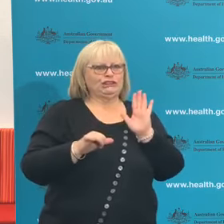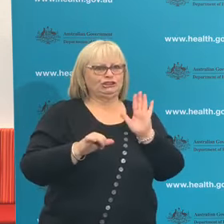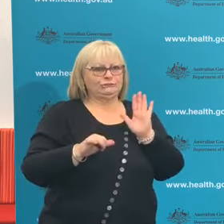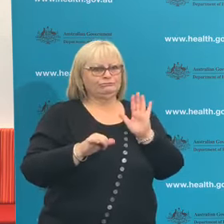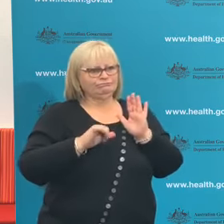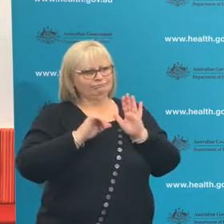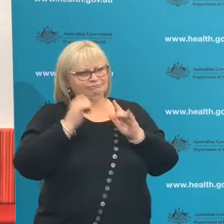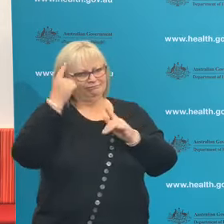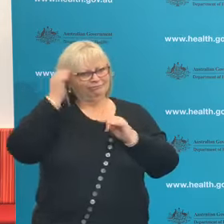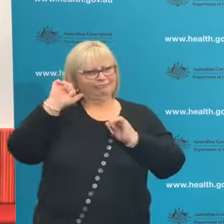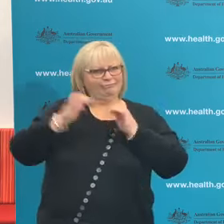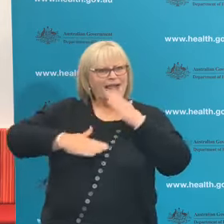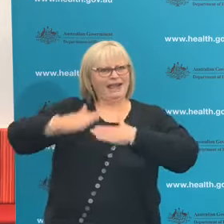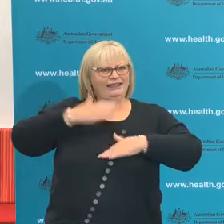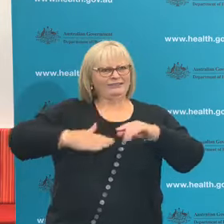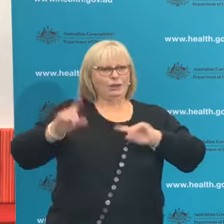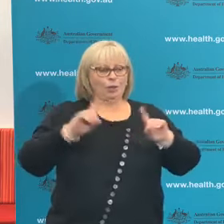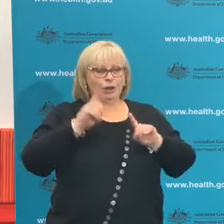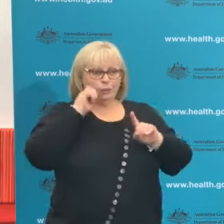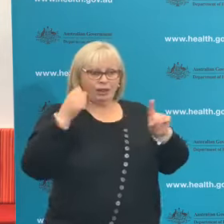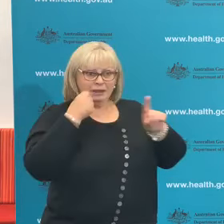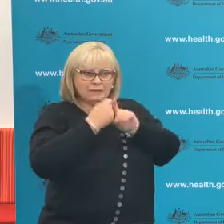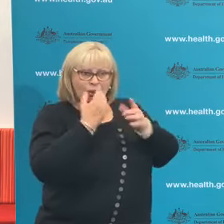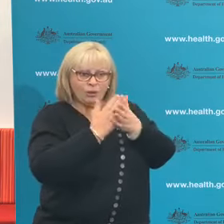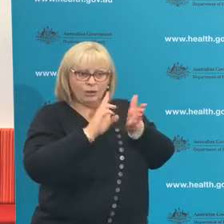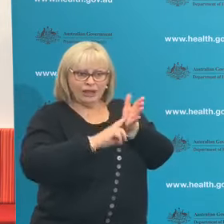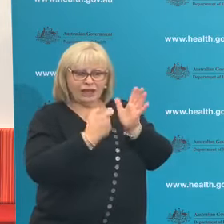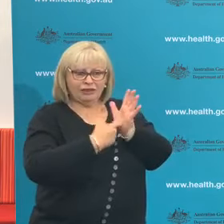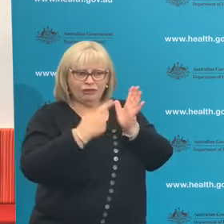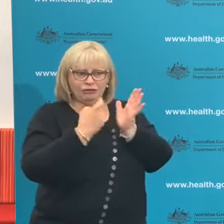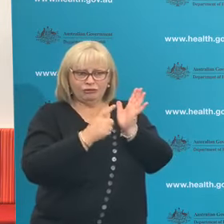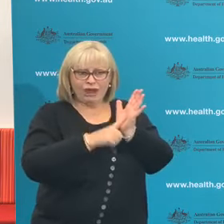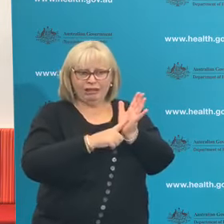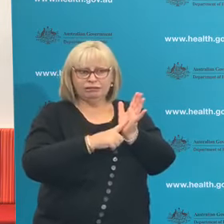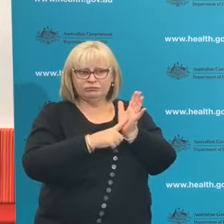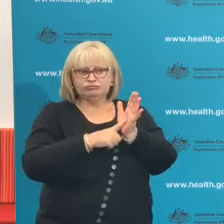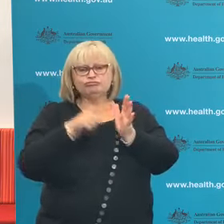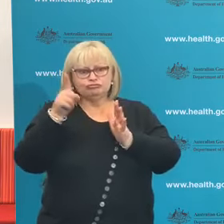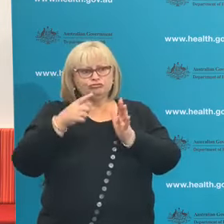have any effect on the NRL's determination to restart?